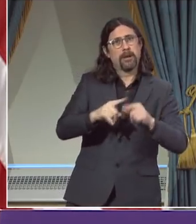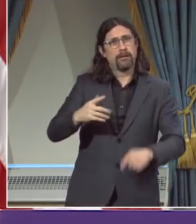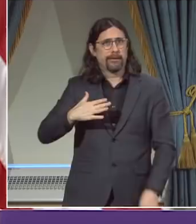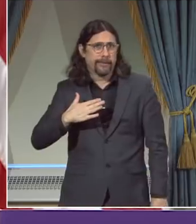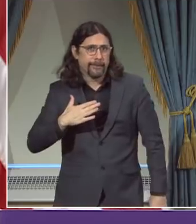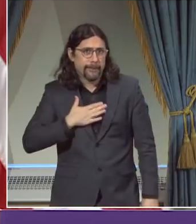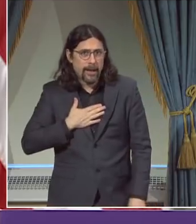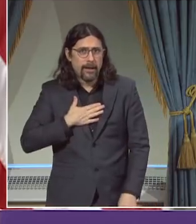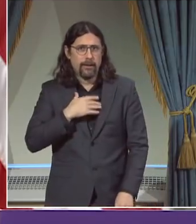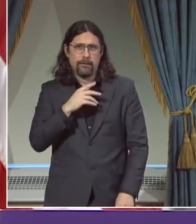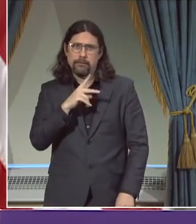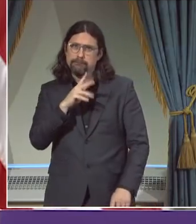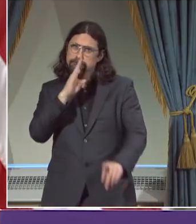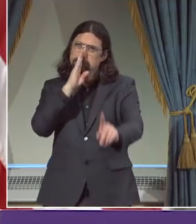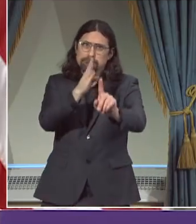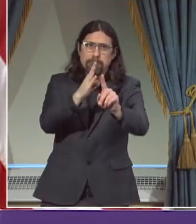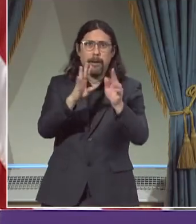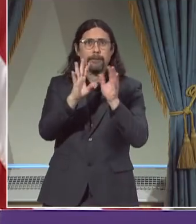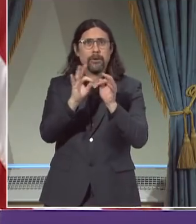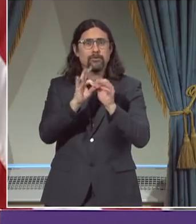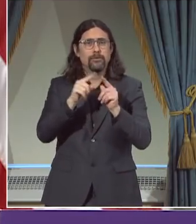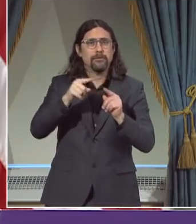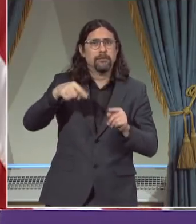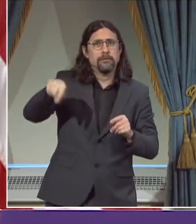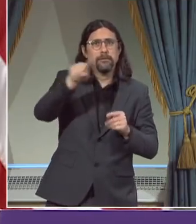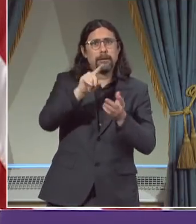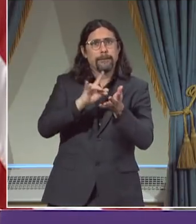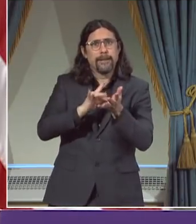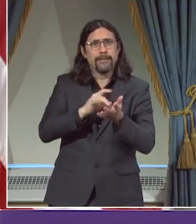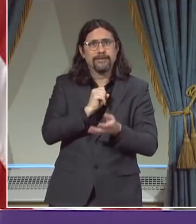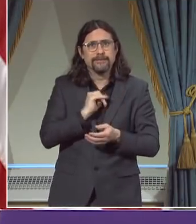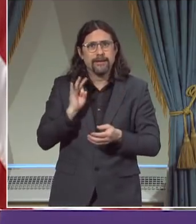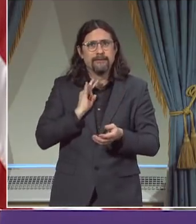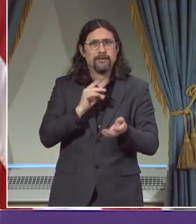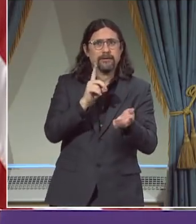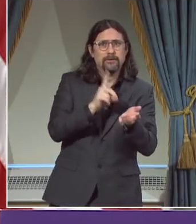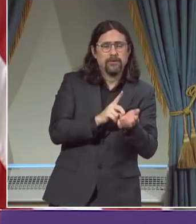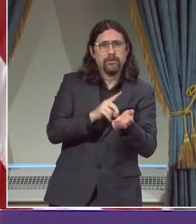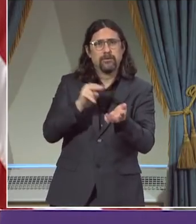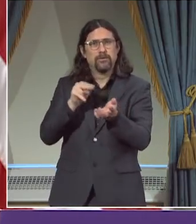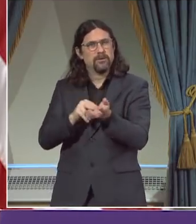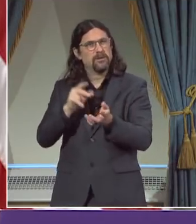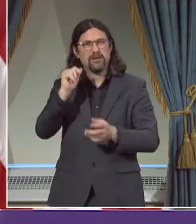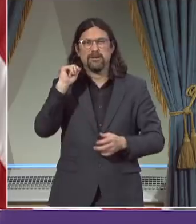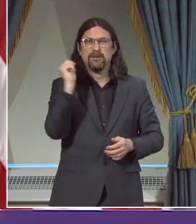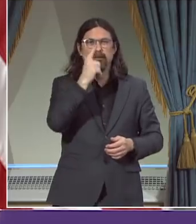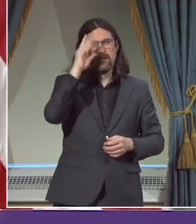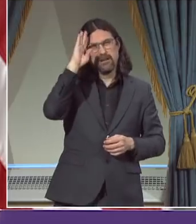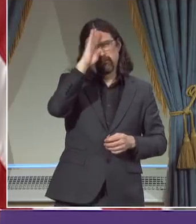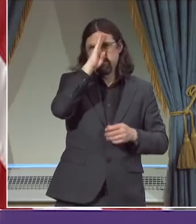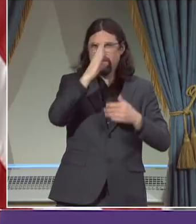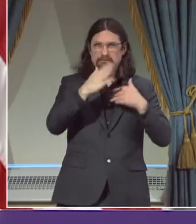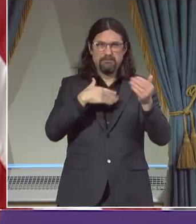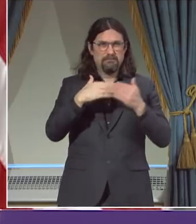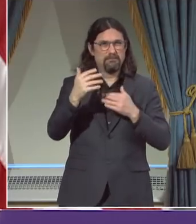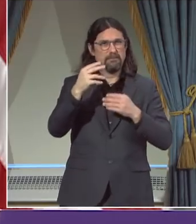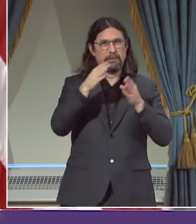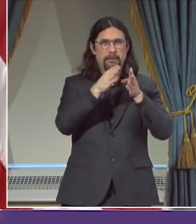OVERALL SITUATION, BTU MY MESSAGE, STARTING WITH OUR COEALLGU ESAT HEALTH AND HOSPITALS, PUBLIC